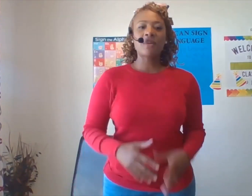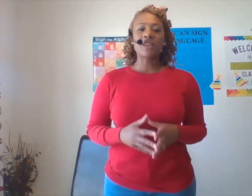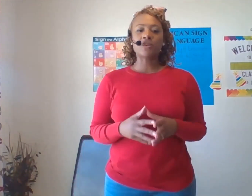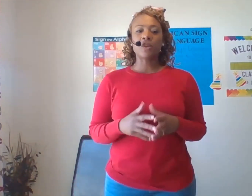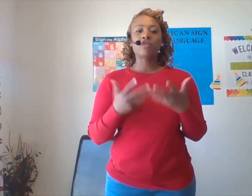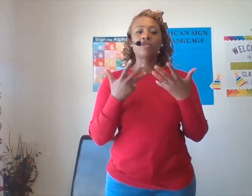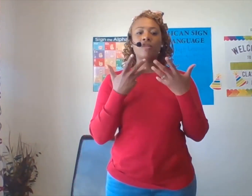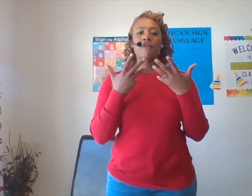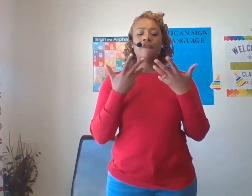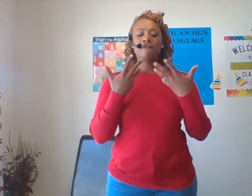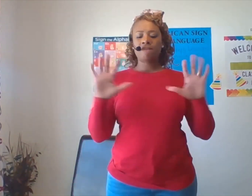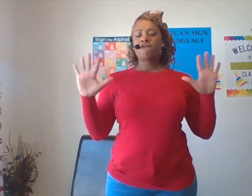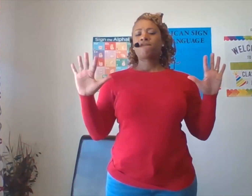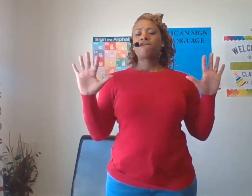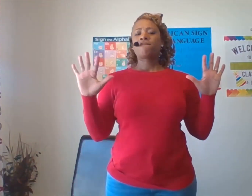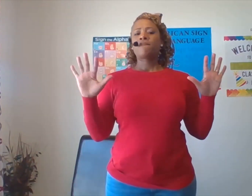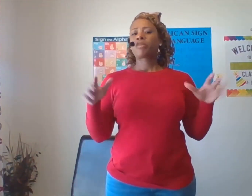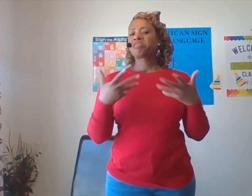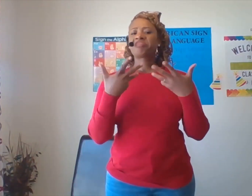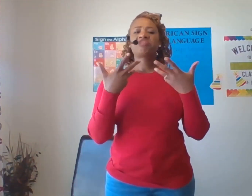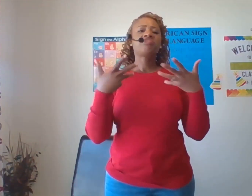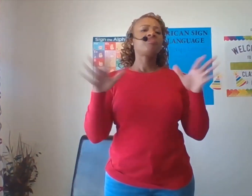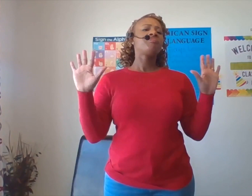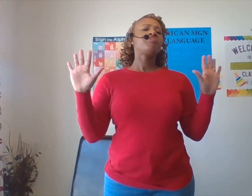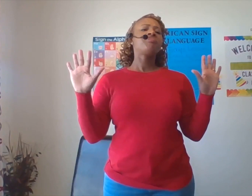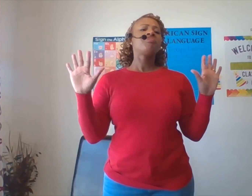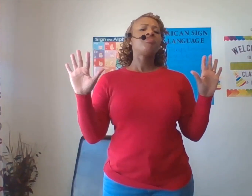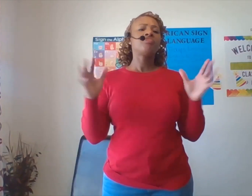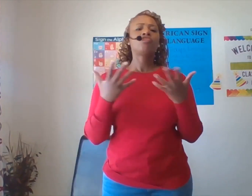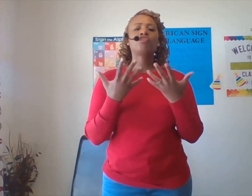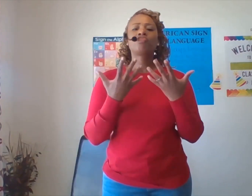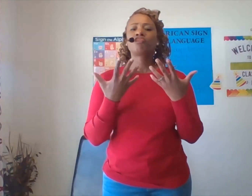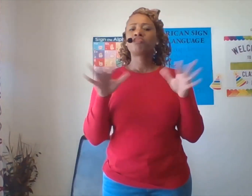about this one you